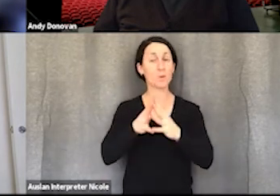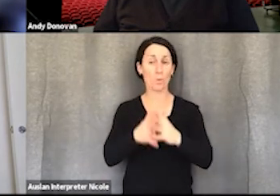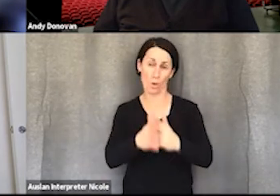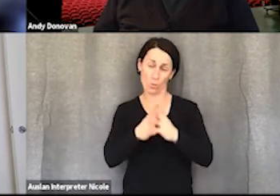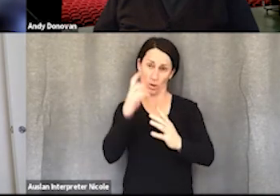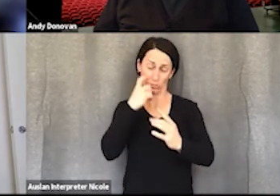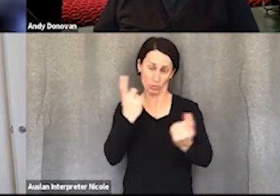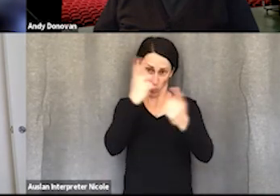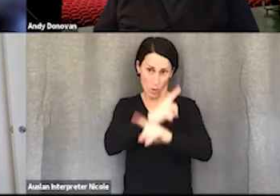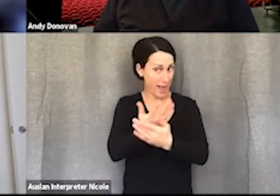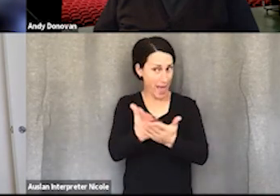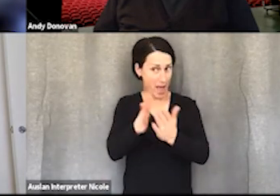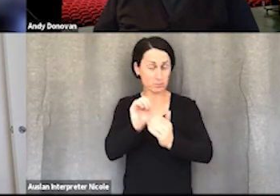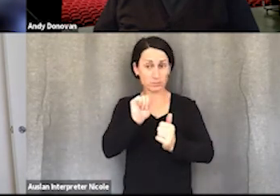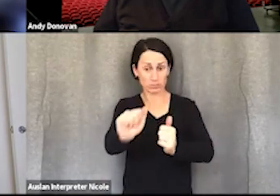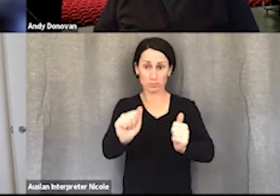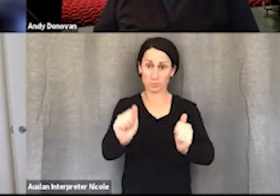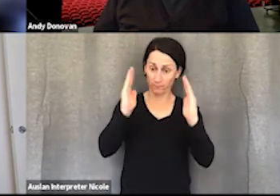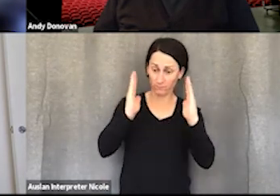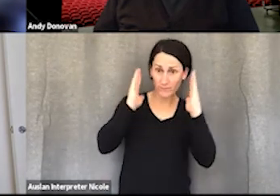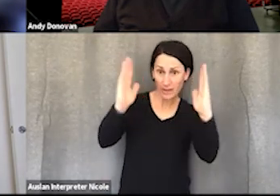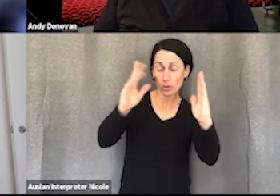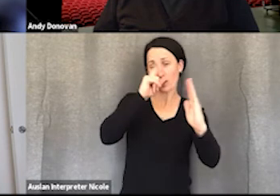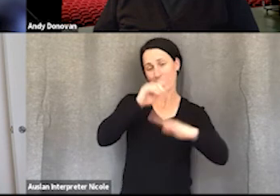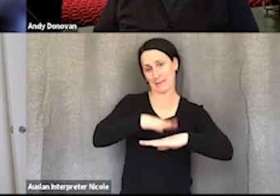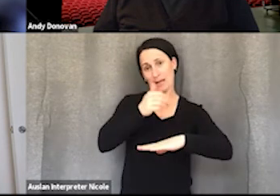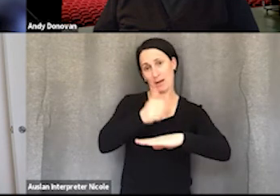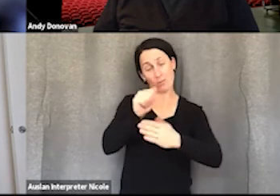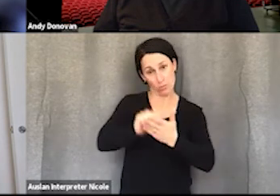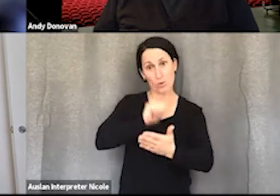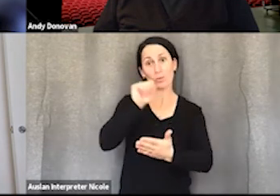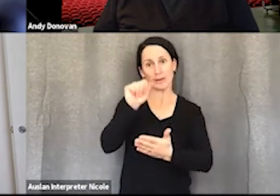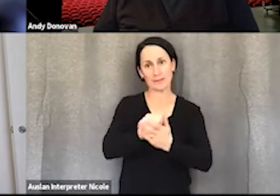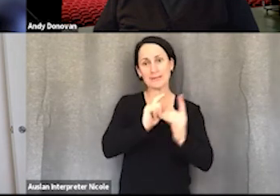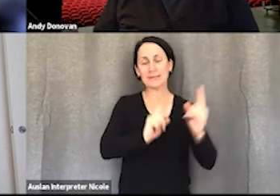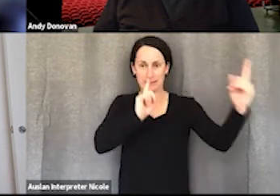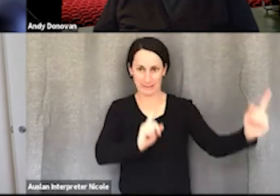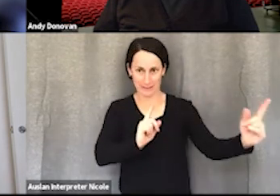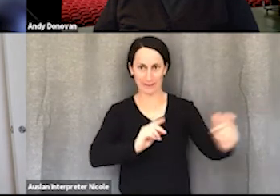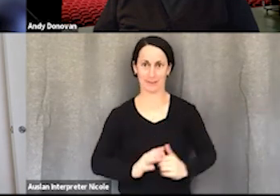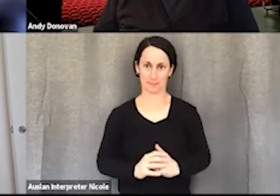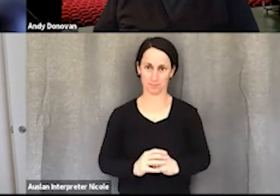feel safe in the moment. That then helps their confidence to become again and ensures that the risk of